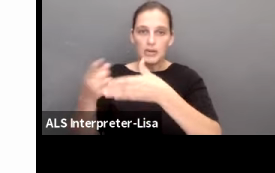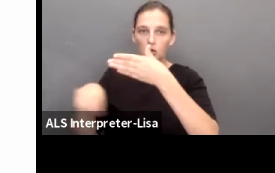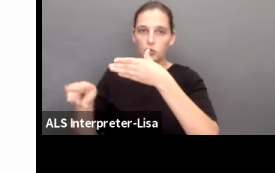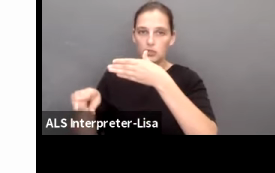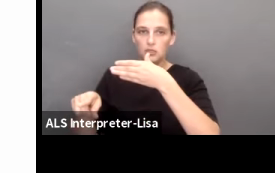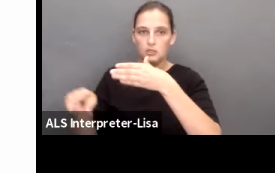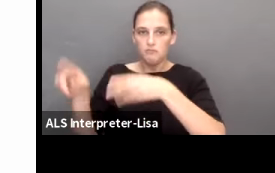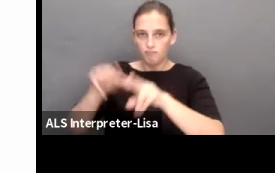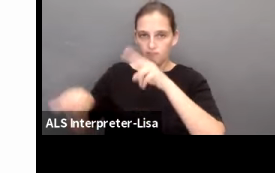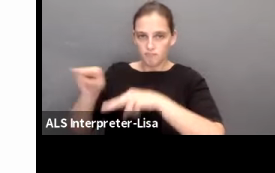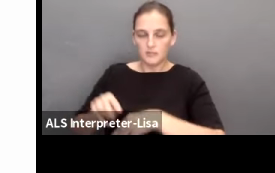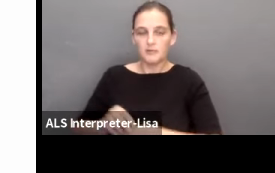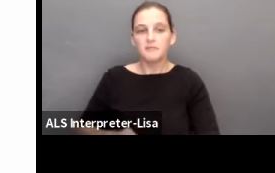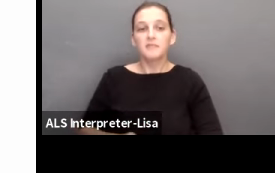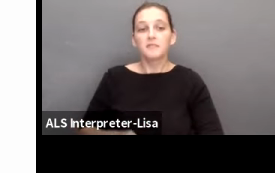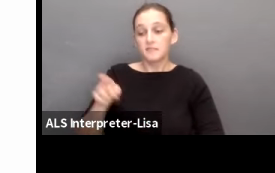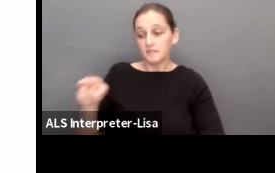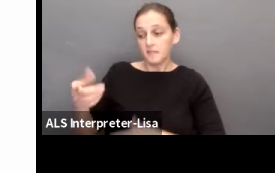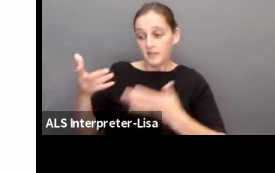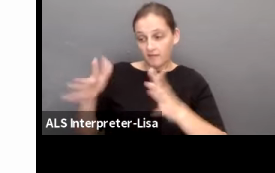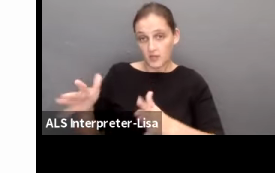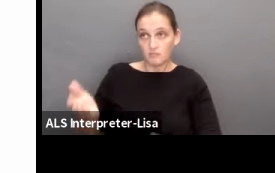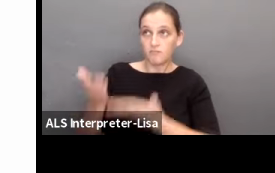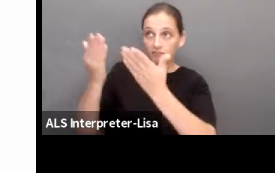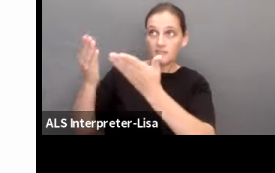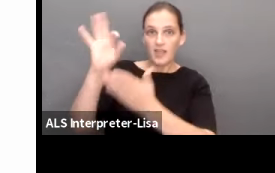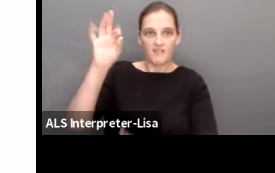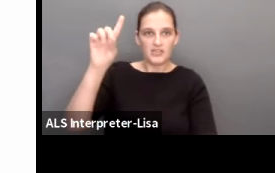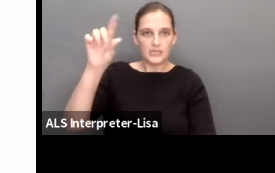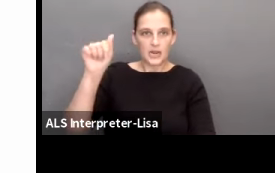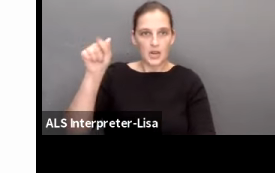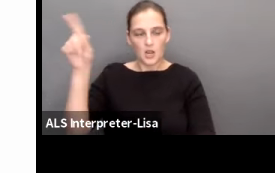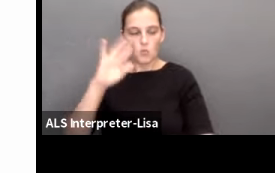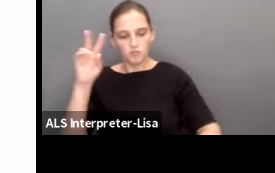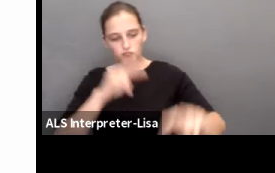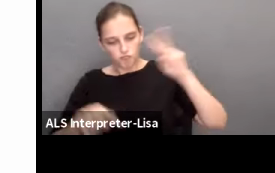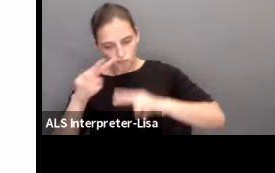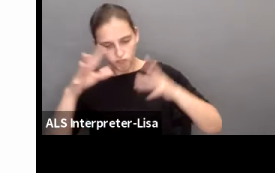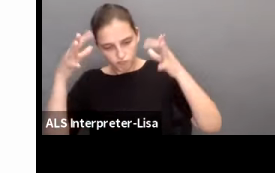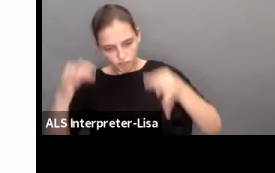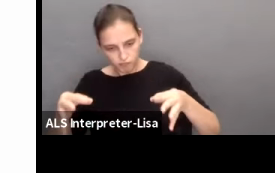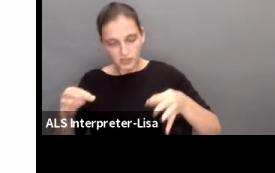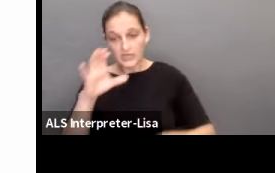After that, then the FDA has to put forward its information and then the CDC has to approve